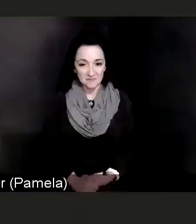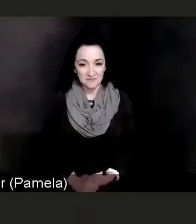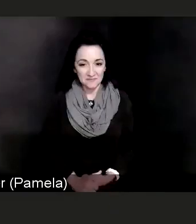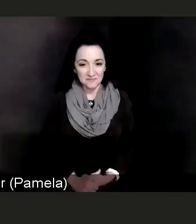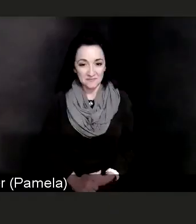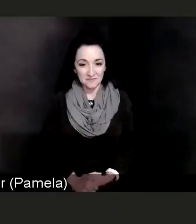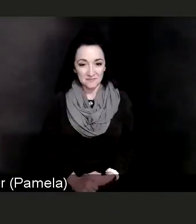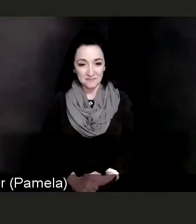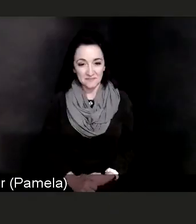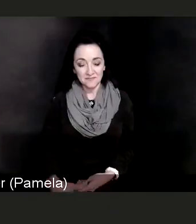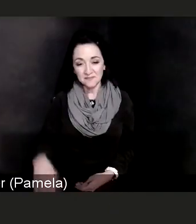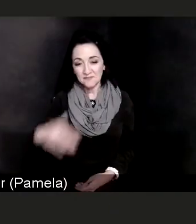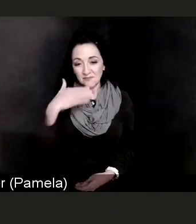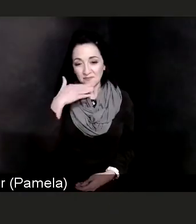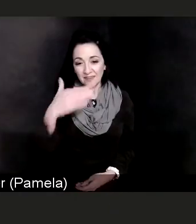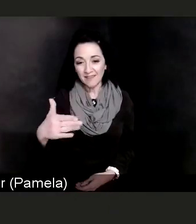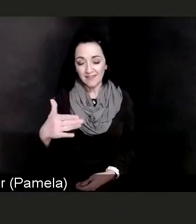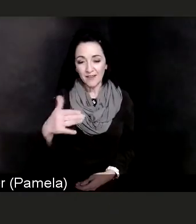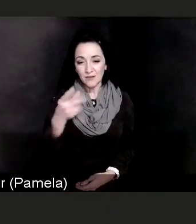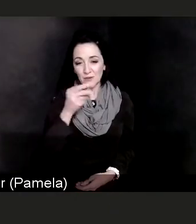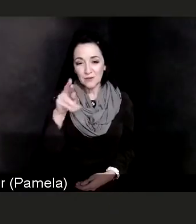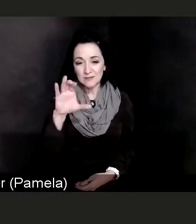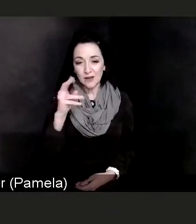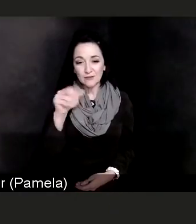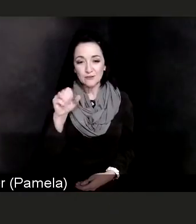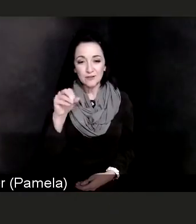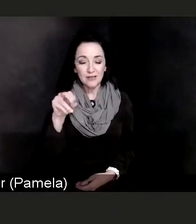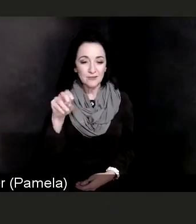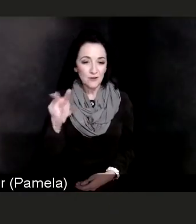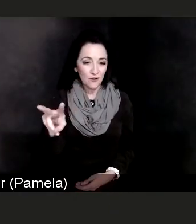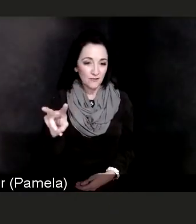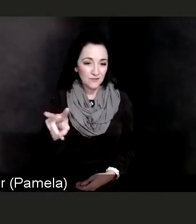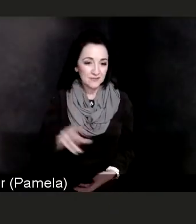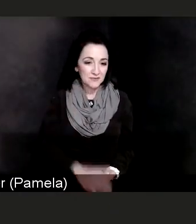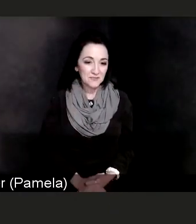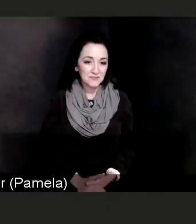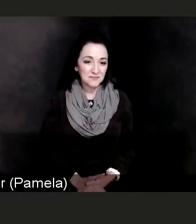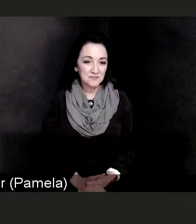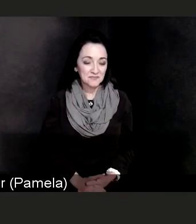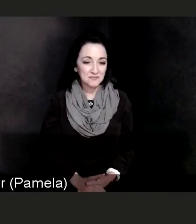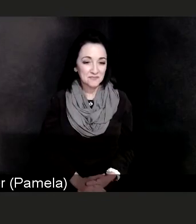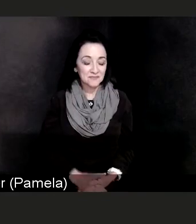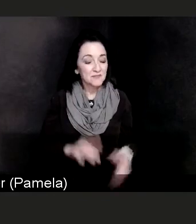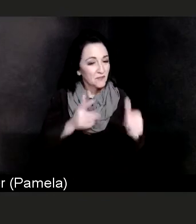Thank you, Dr. Chasanov. So I've been listening and first please know